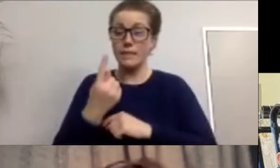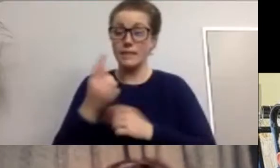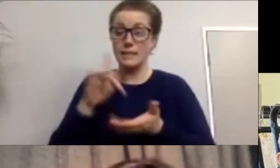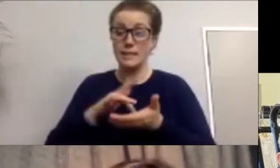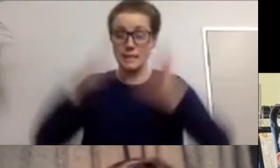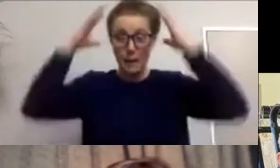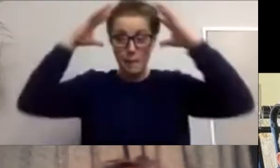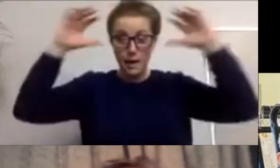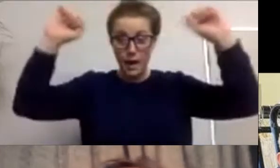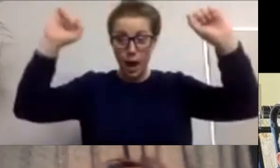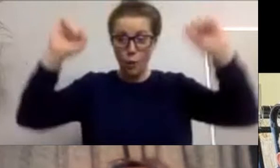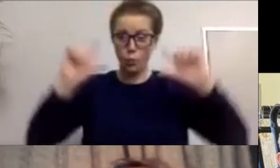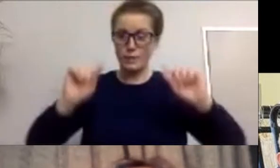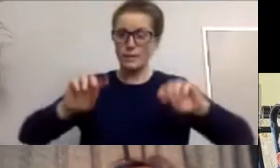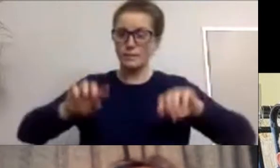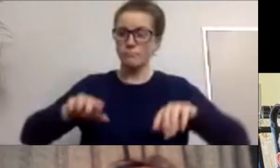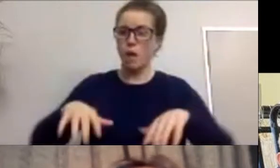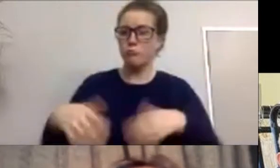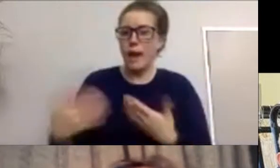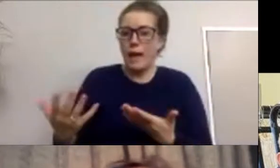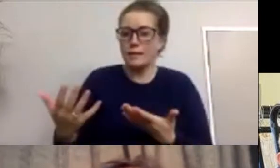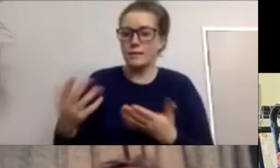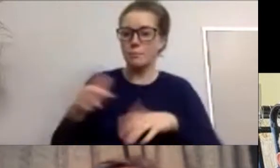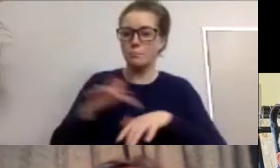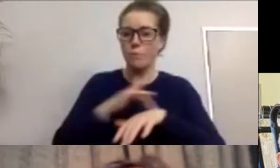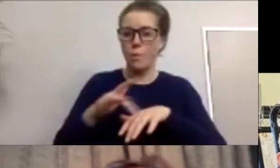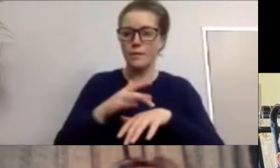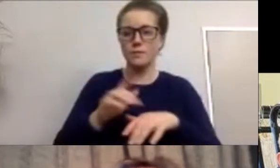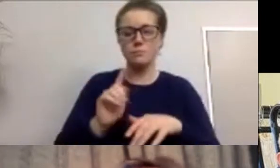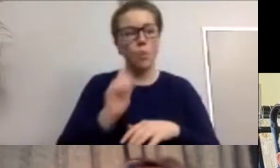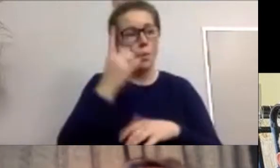performance and of course with Auckland Live and Nicola Owen